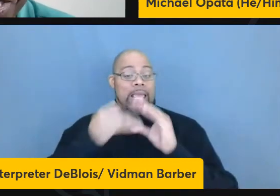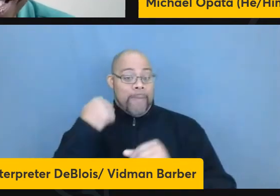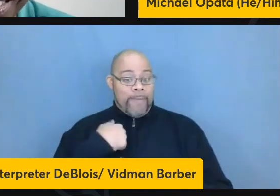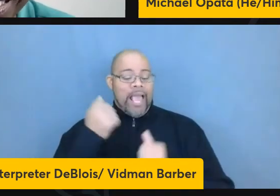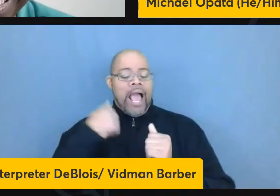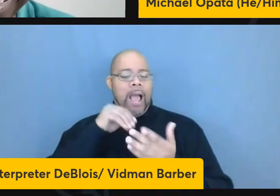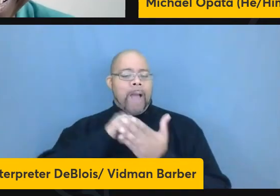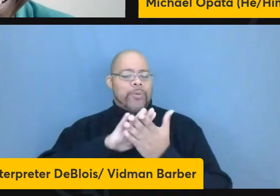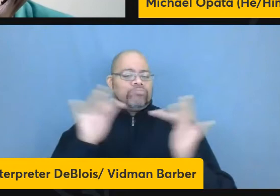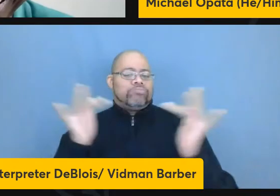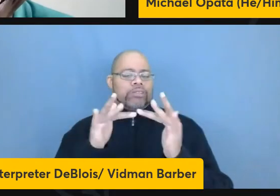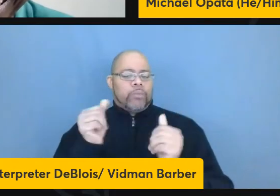in touch. Thanks.